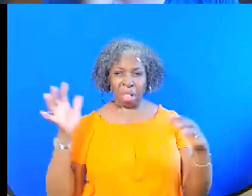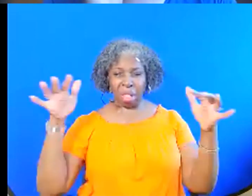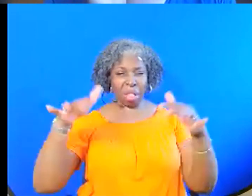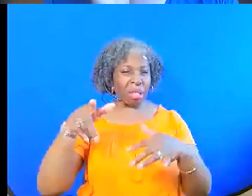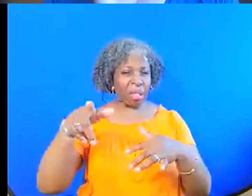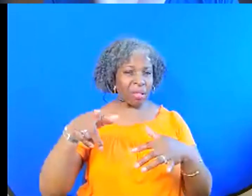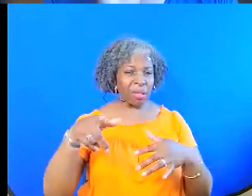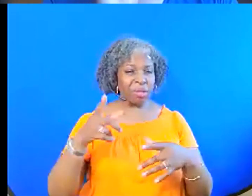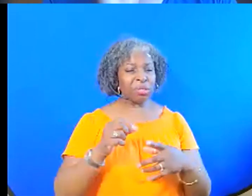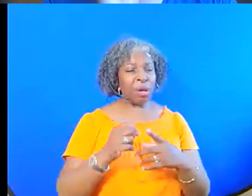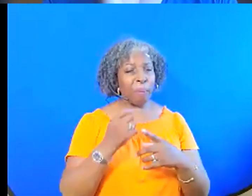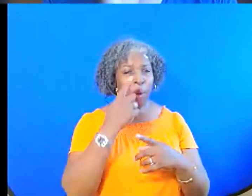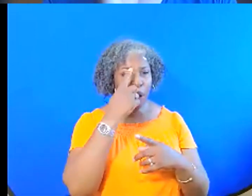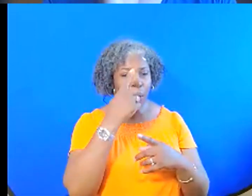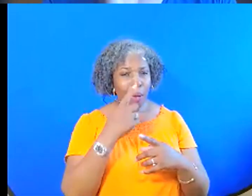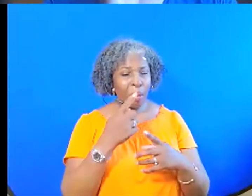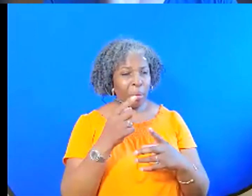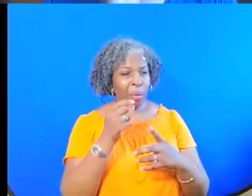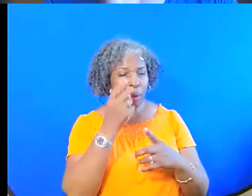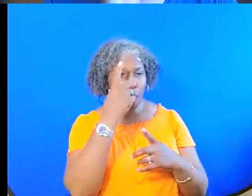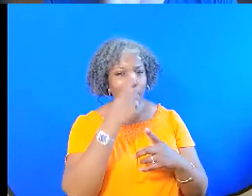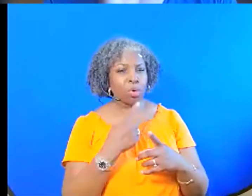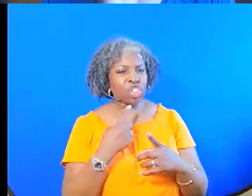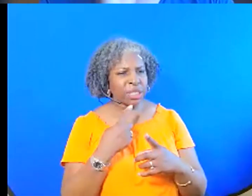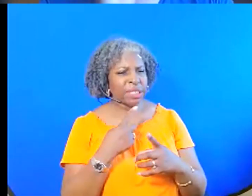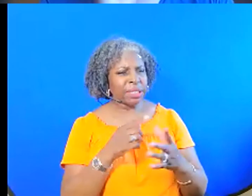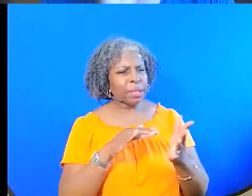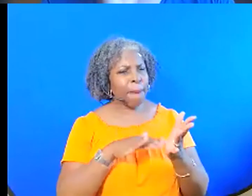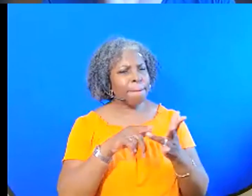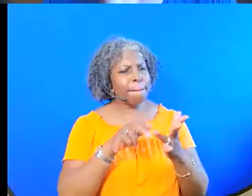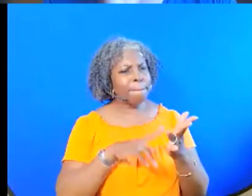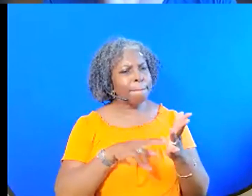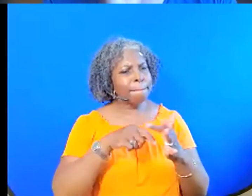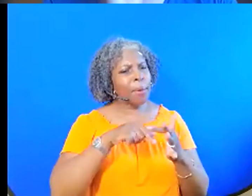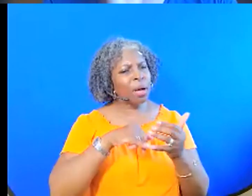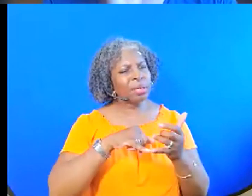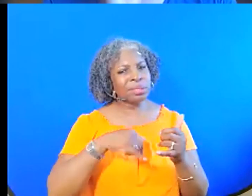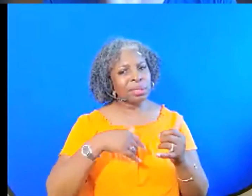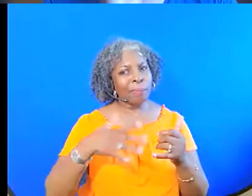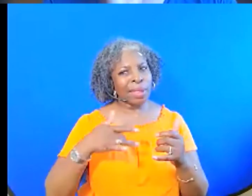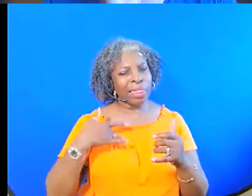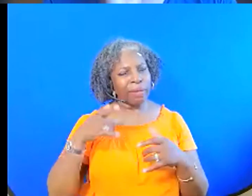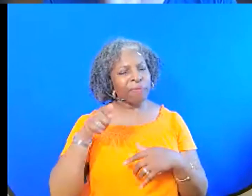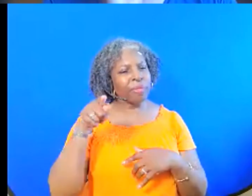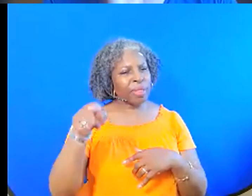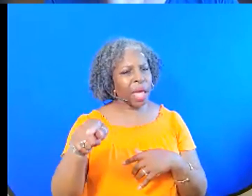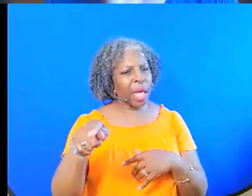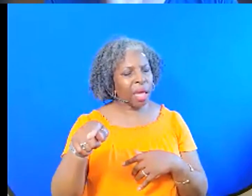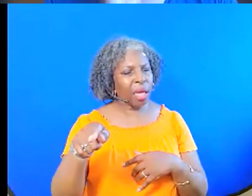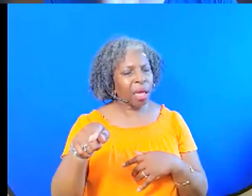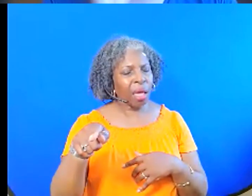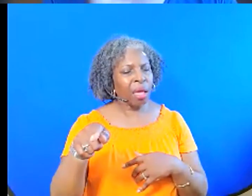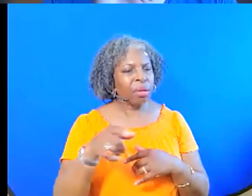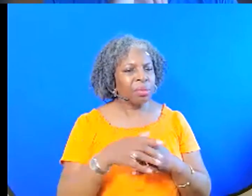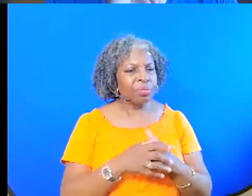So, it's pretty much intact, and the flora and fauna are totally different than just like, three blocks away. I mean, it's the waters between us.